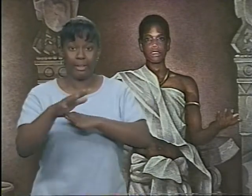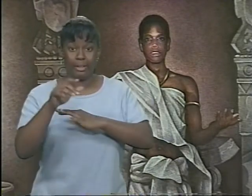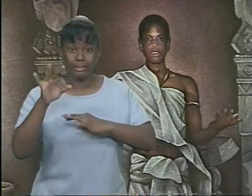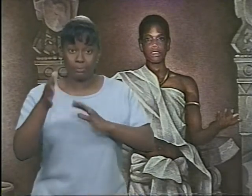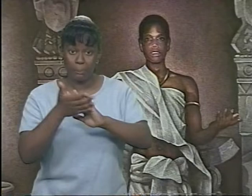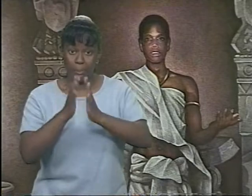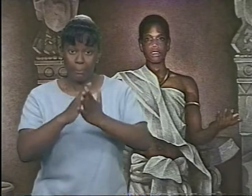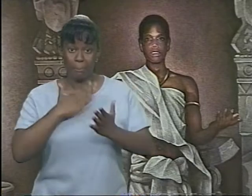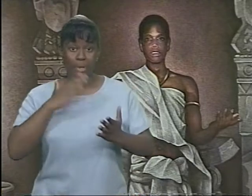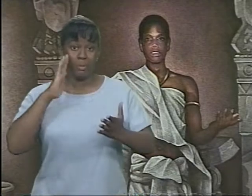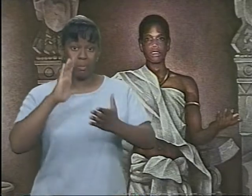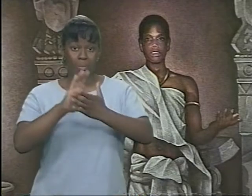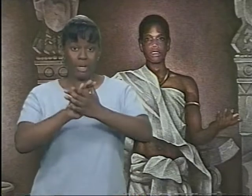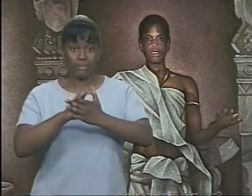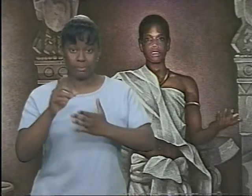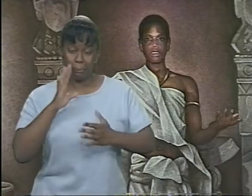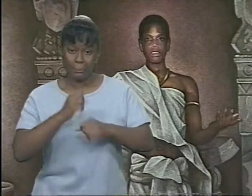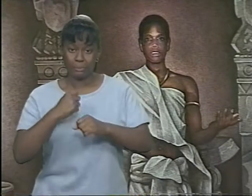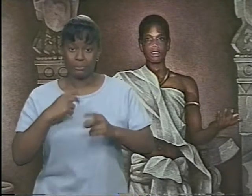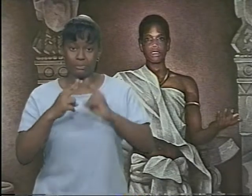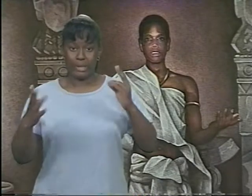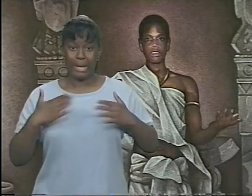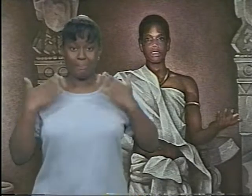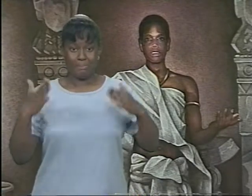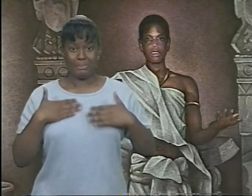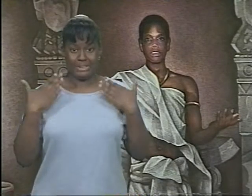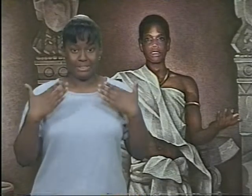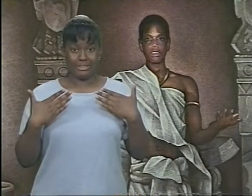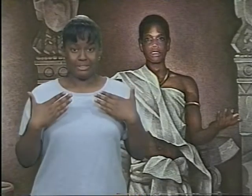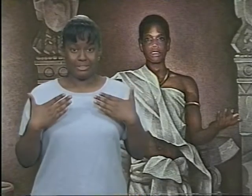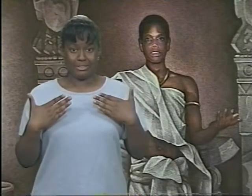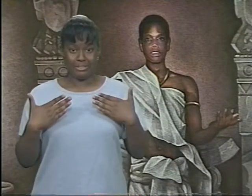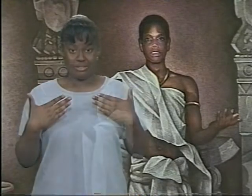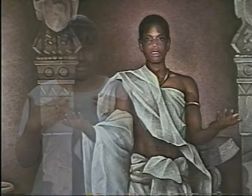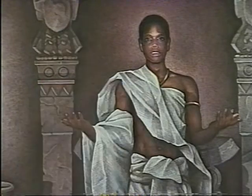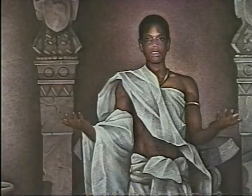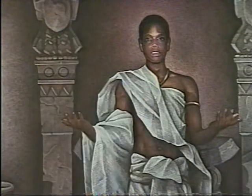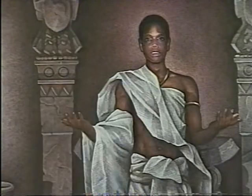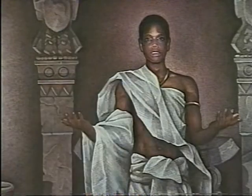be the Most Worthy and Most Beautiful Daughter in the Land.